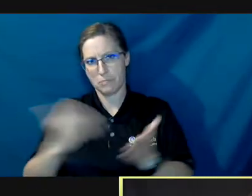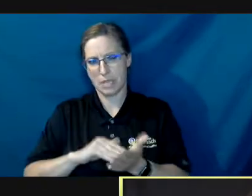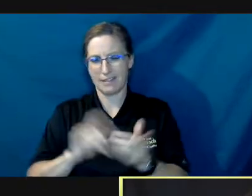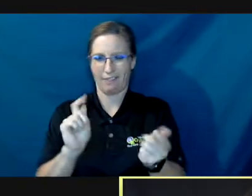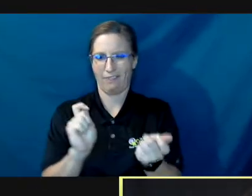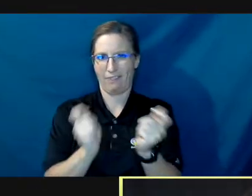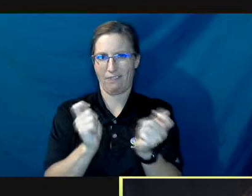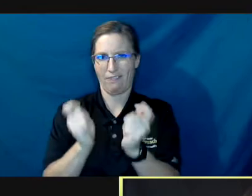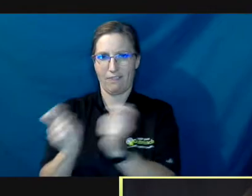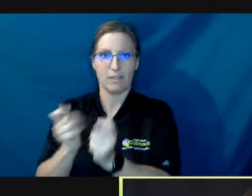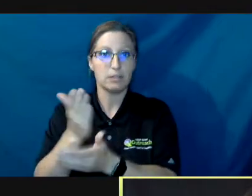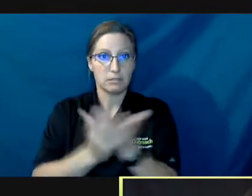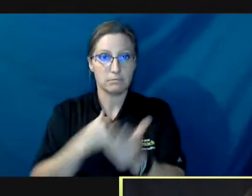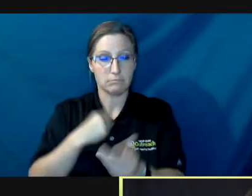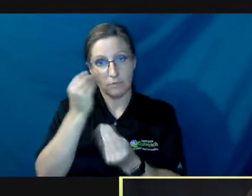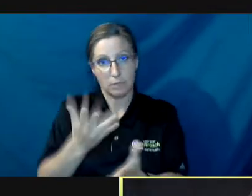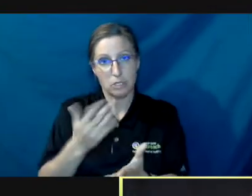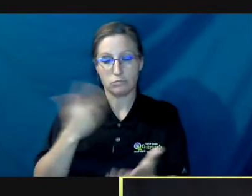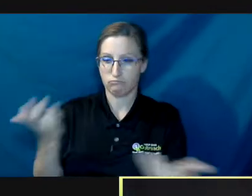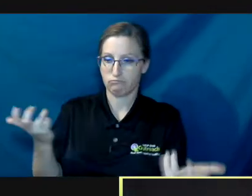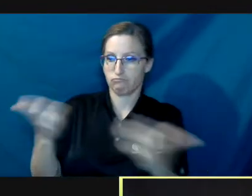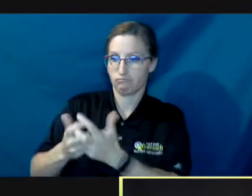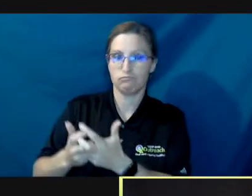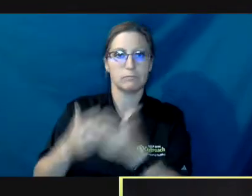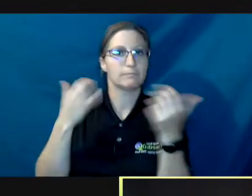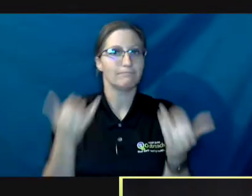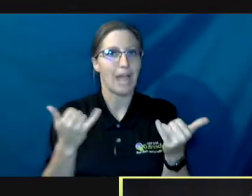the content to reflect the current practices.